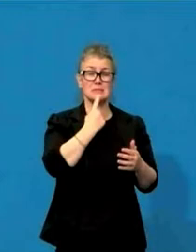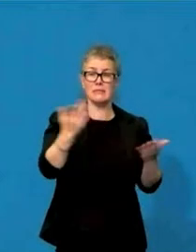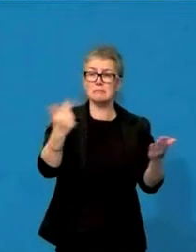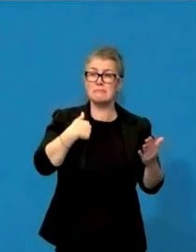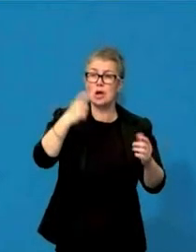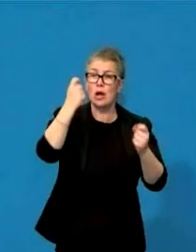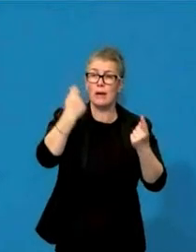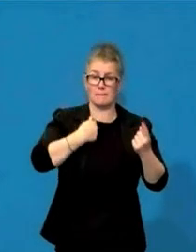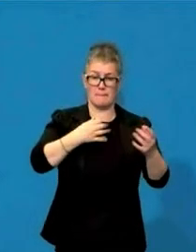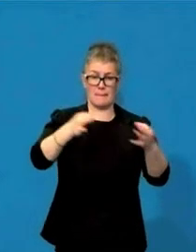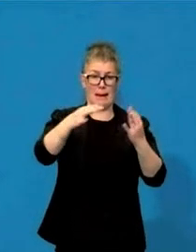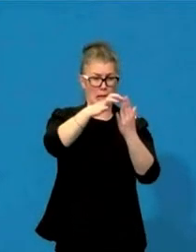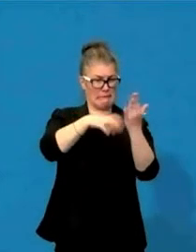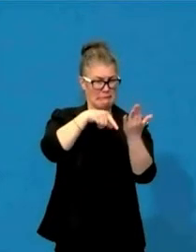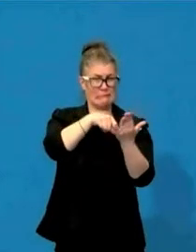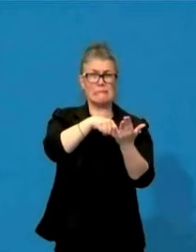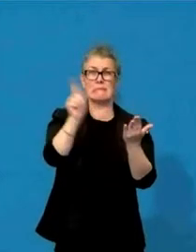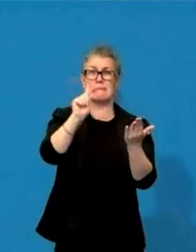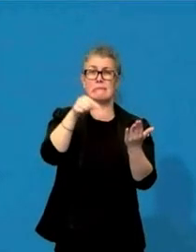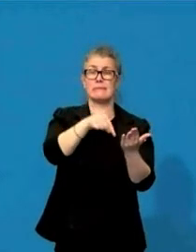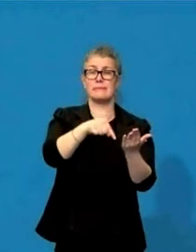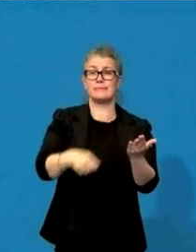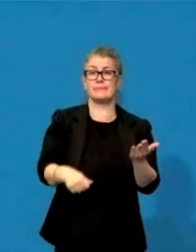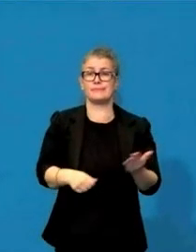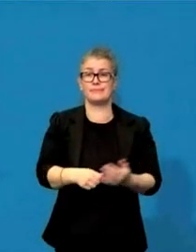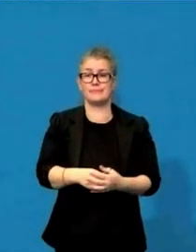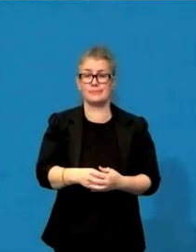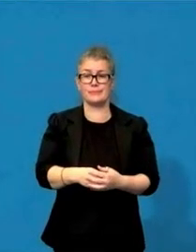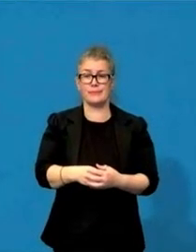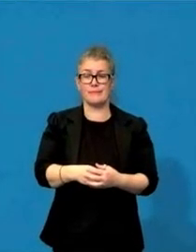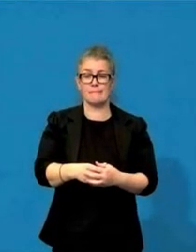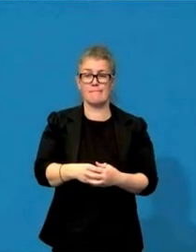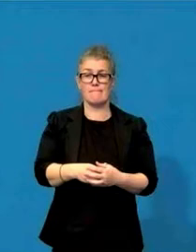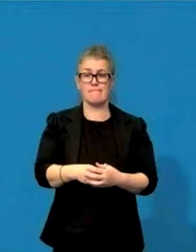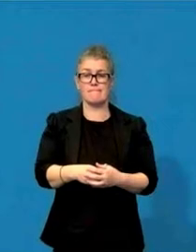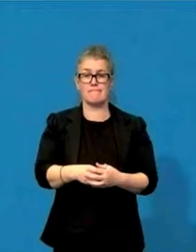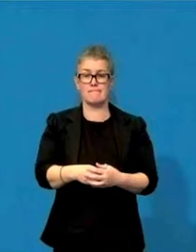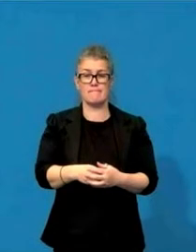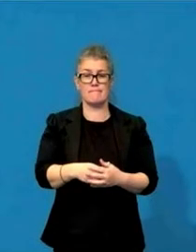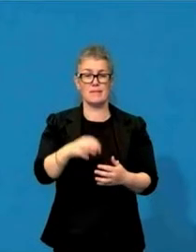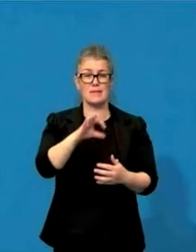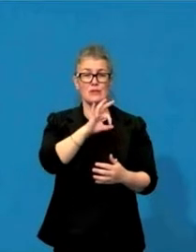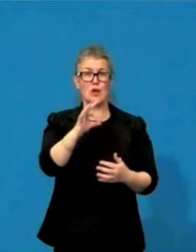For one. They don't understand who to contact, or who is responsible.